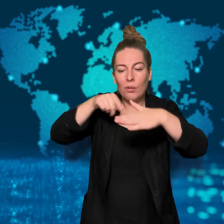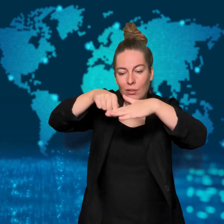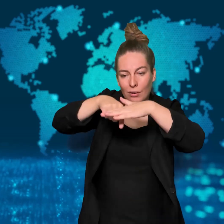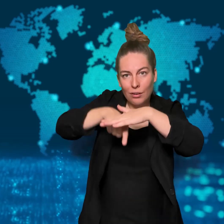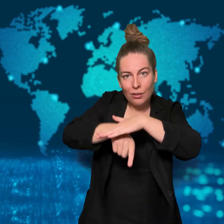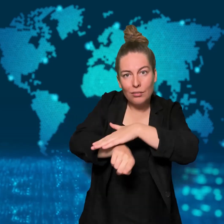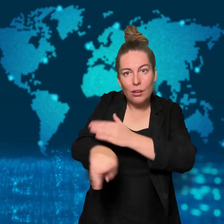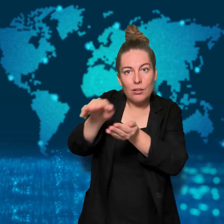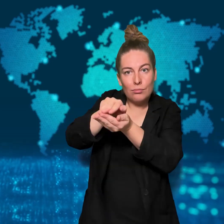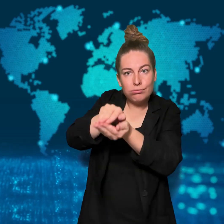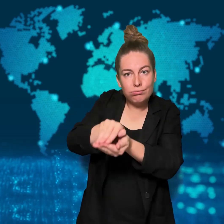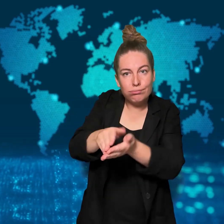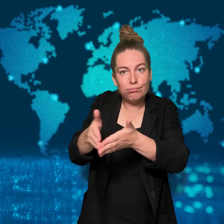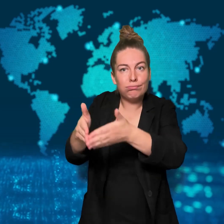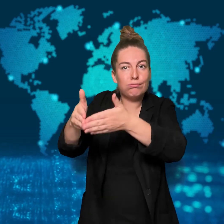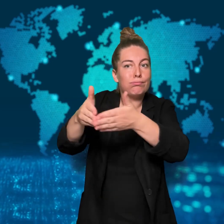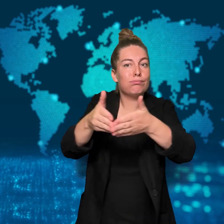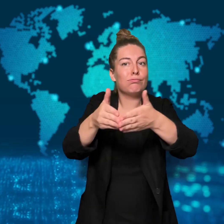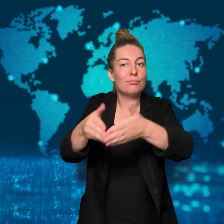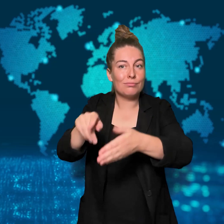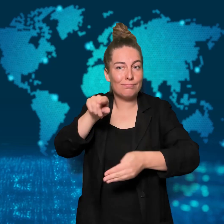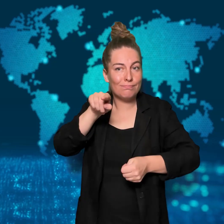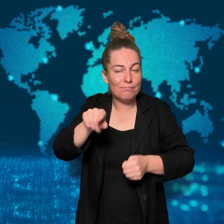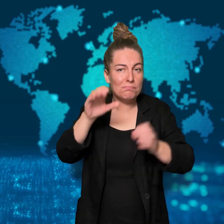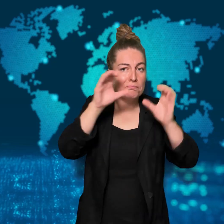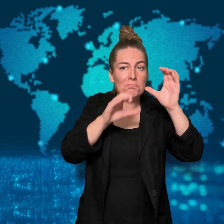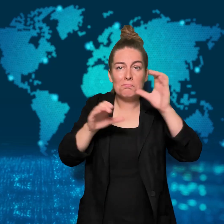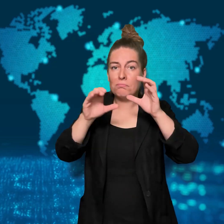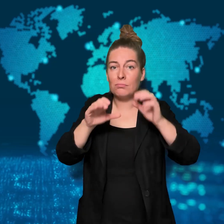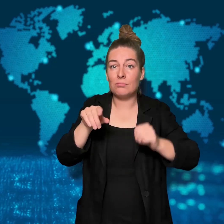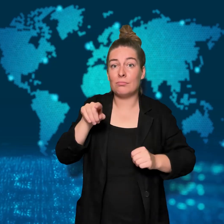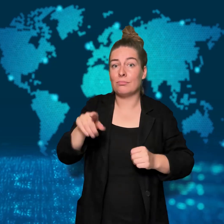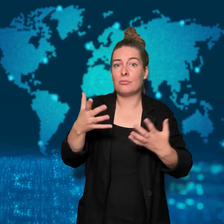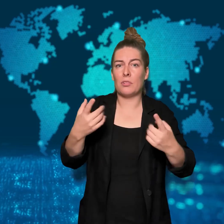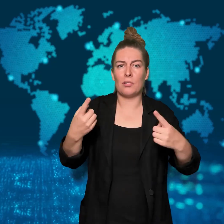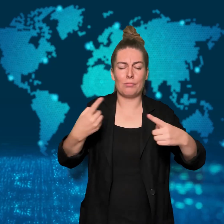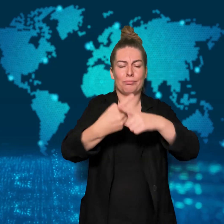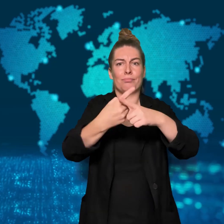Millen reported that Chinese aircraft have gotten close to fixed-wing crafts.